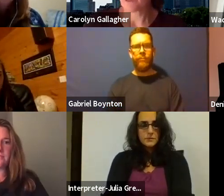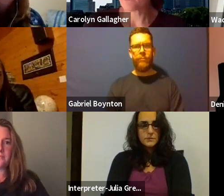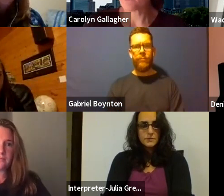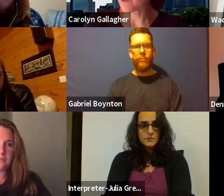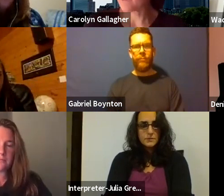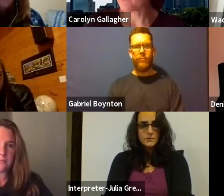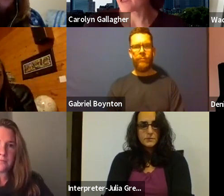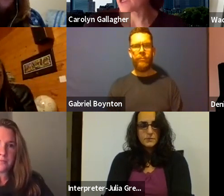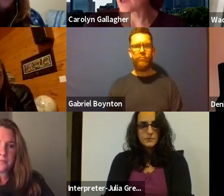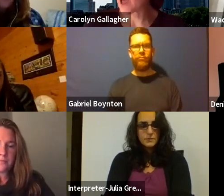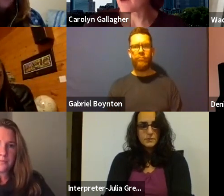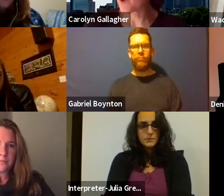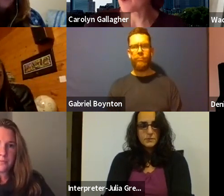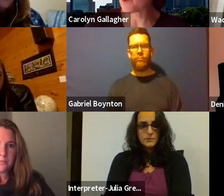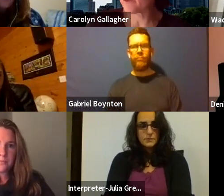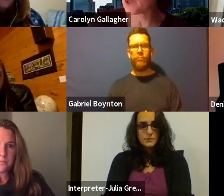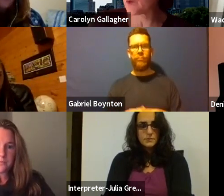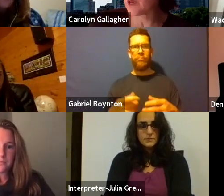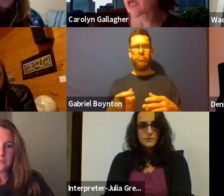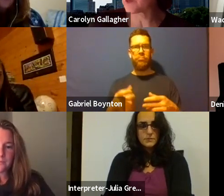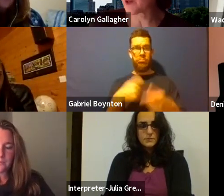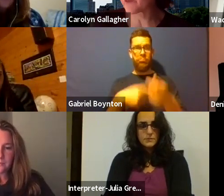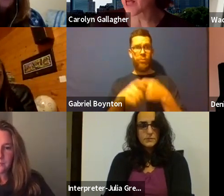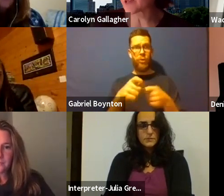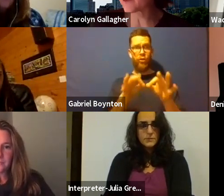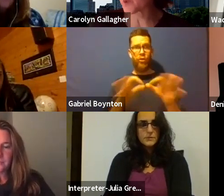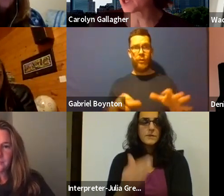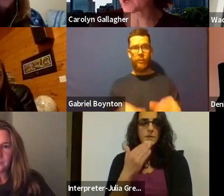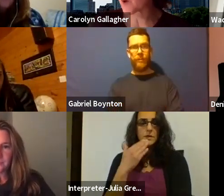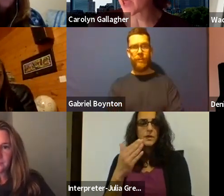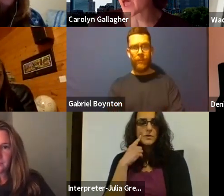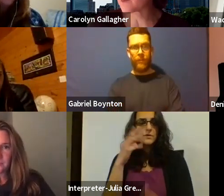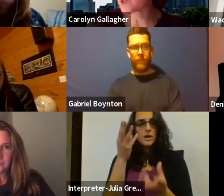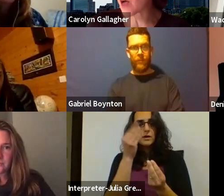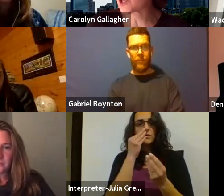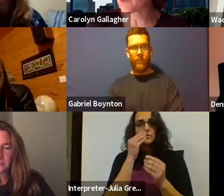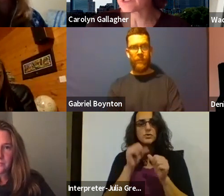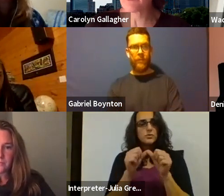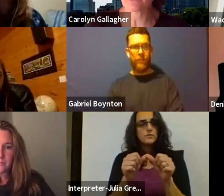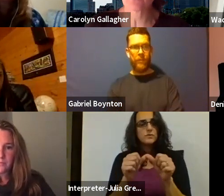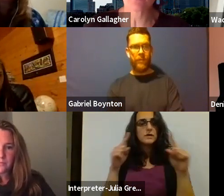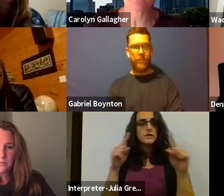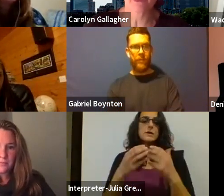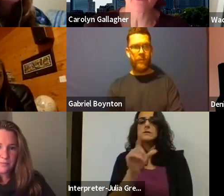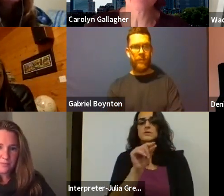Carolyn Gallagher: Thanks for that information and we will move to the announcement of the class of 2021 Adams scholarship recipients Dr data.